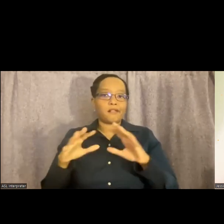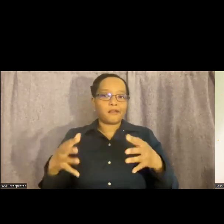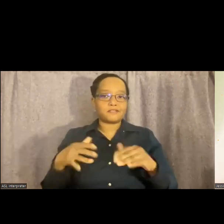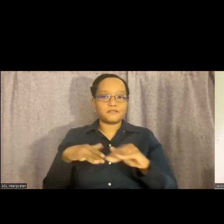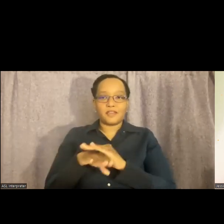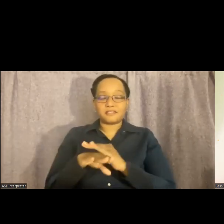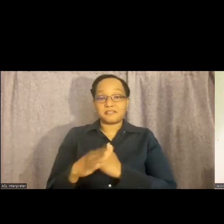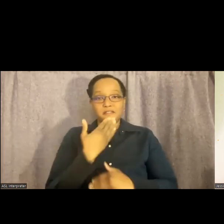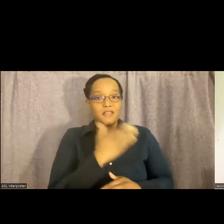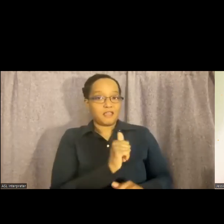interpreters for being here.